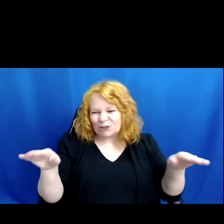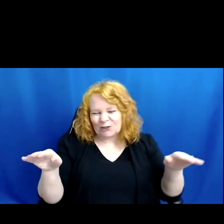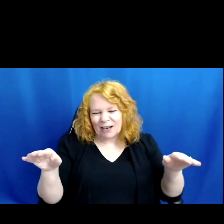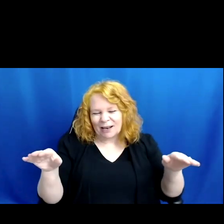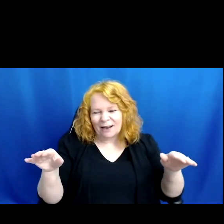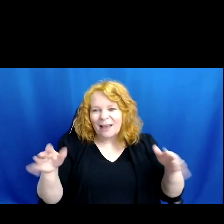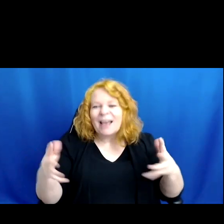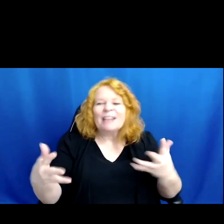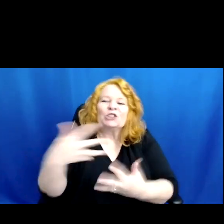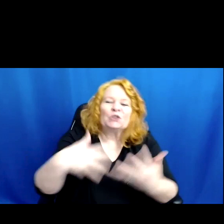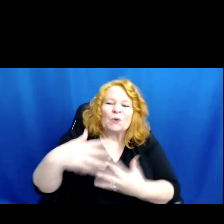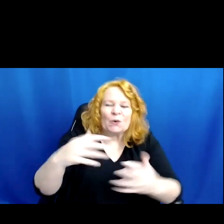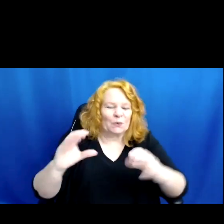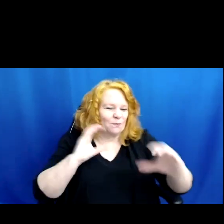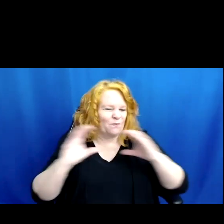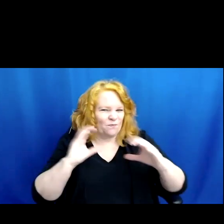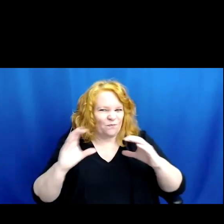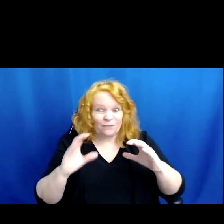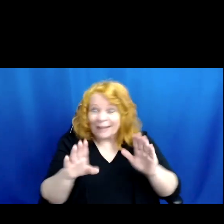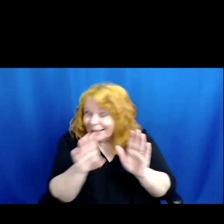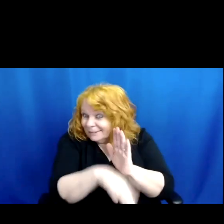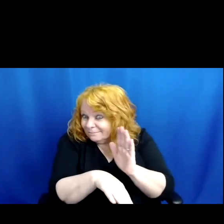They are low cost and they work brilliantly.